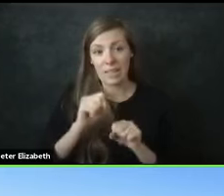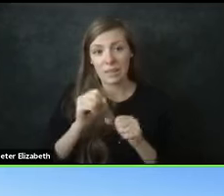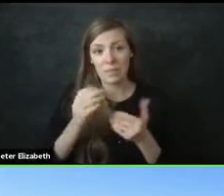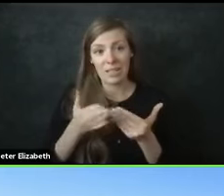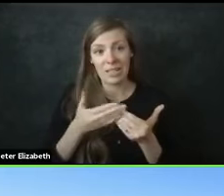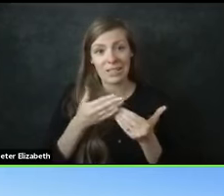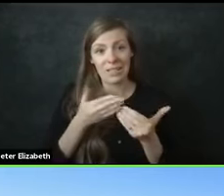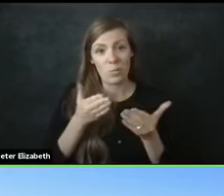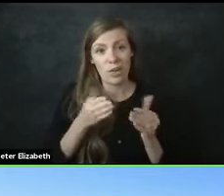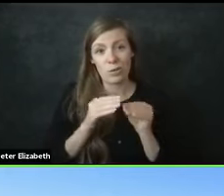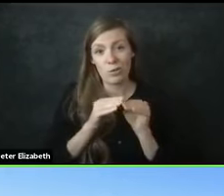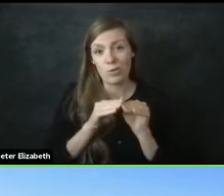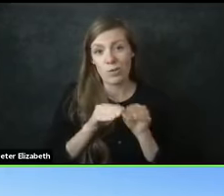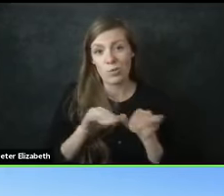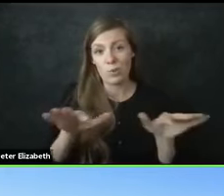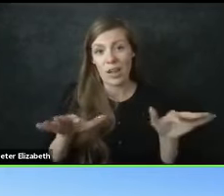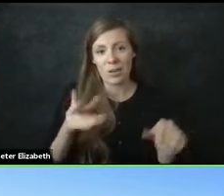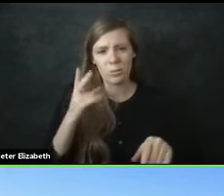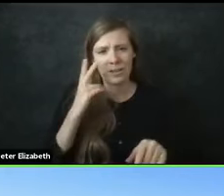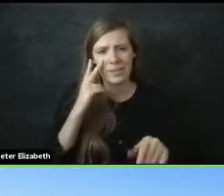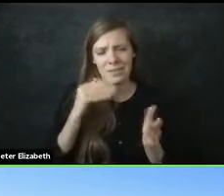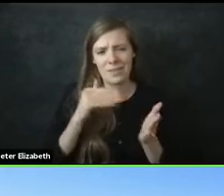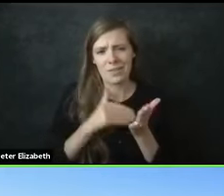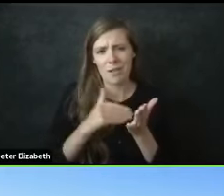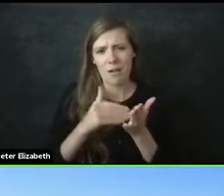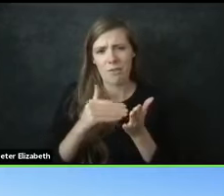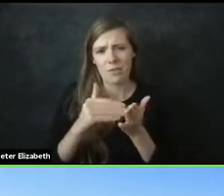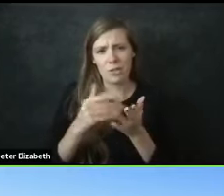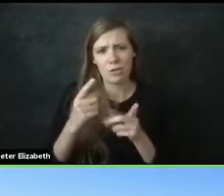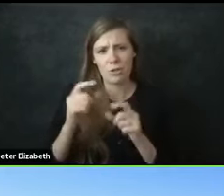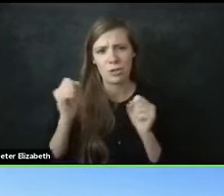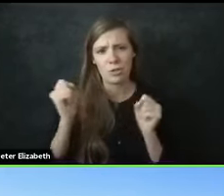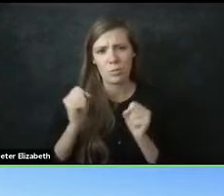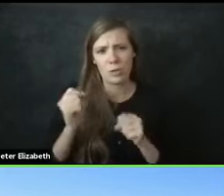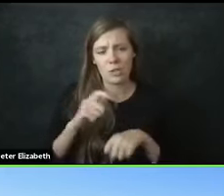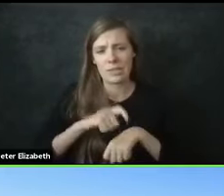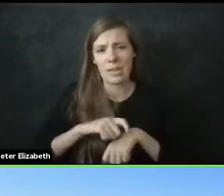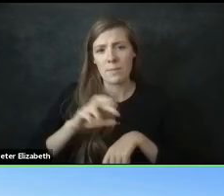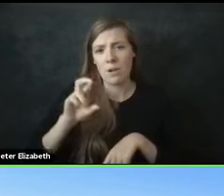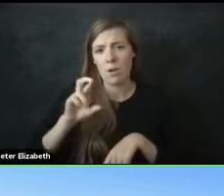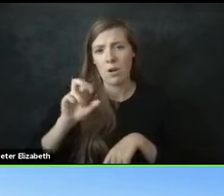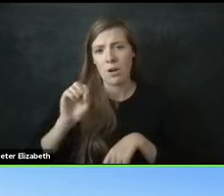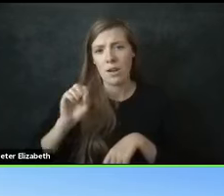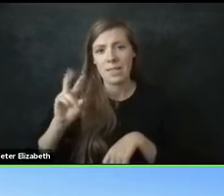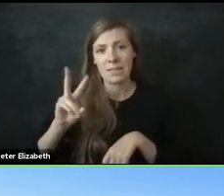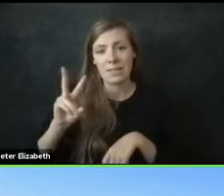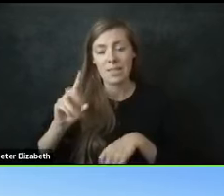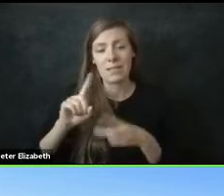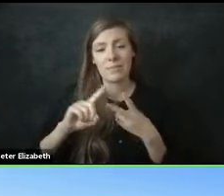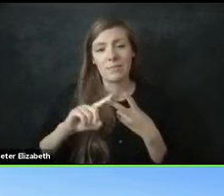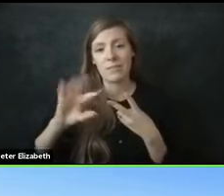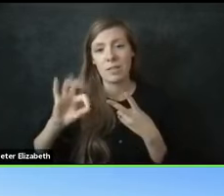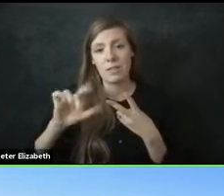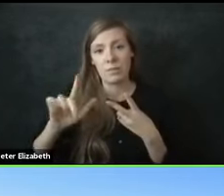We see this every year with other viruses in the wintertime, RSV flu, the common cold.